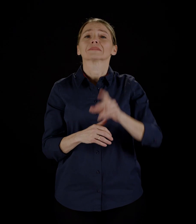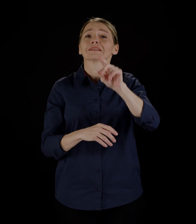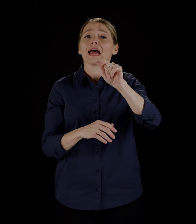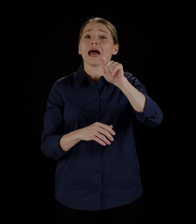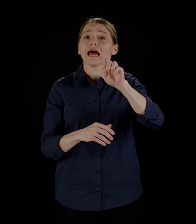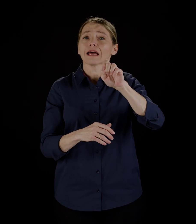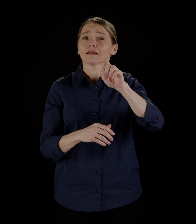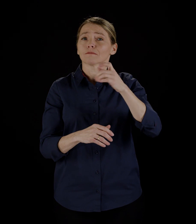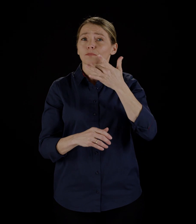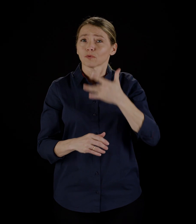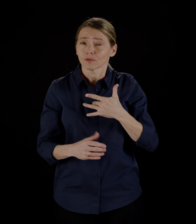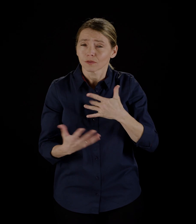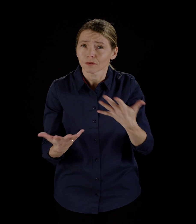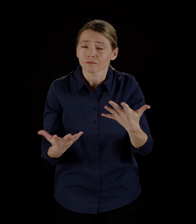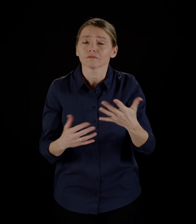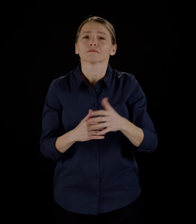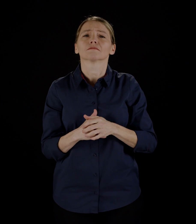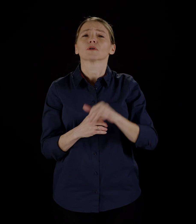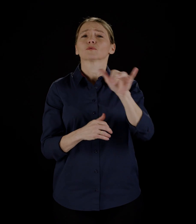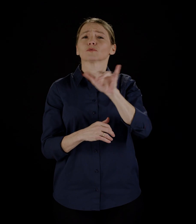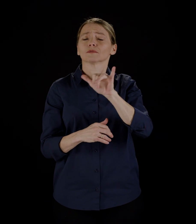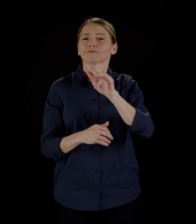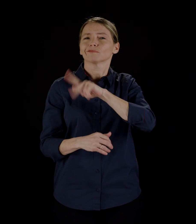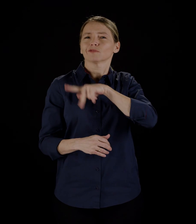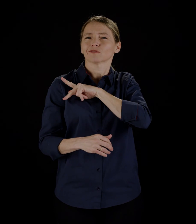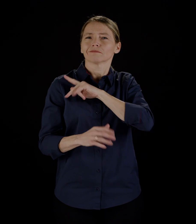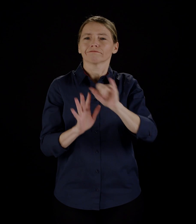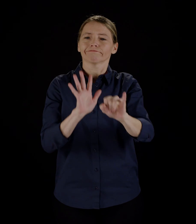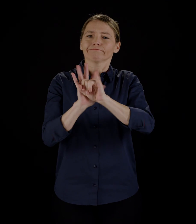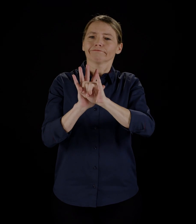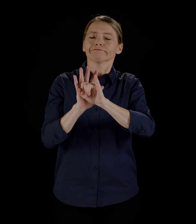identification numbers such as SIN or driver's license.